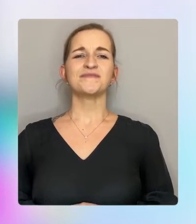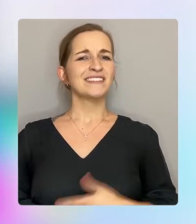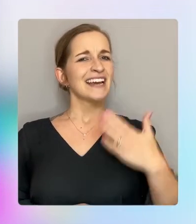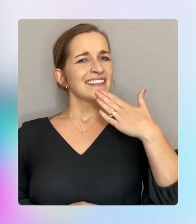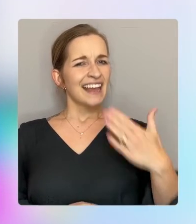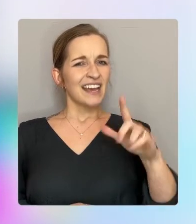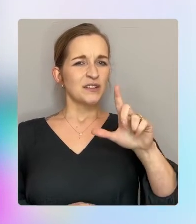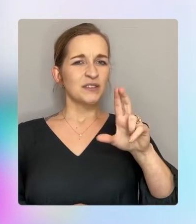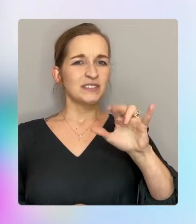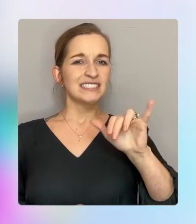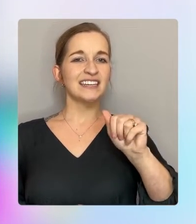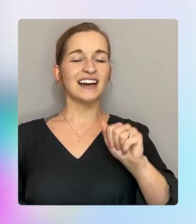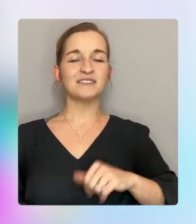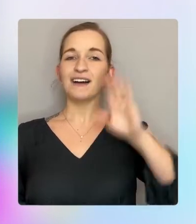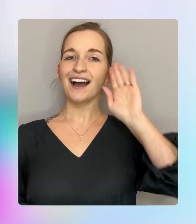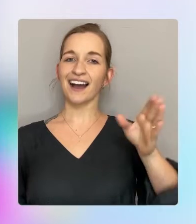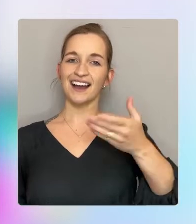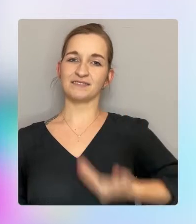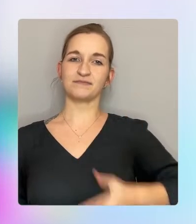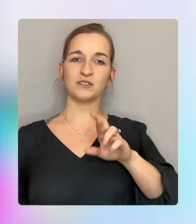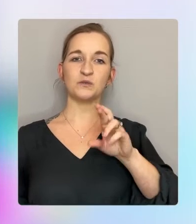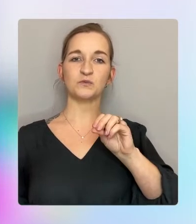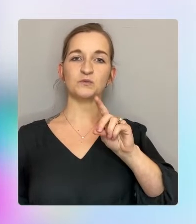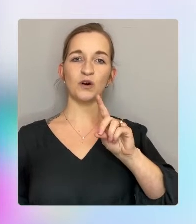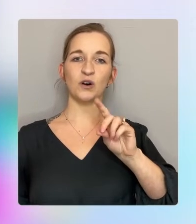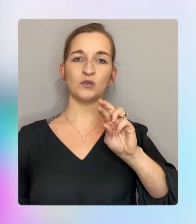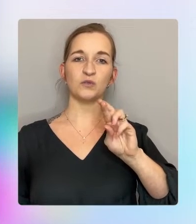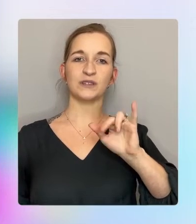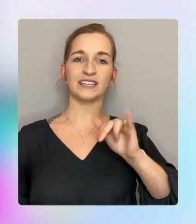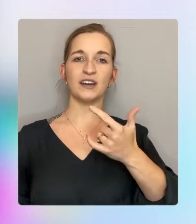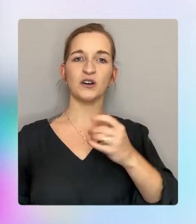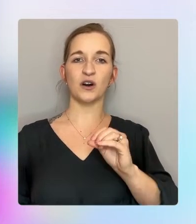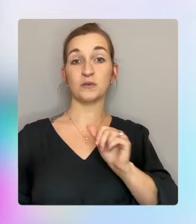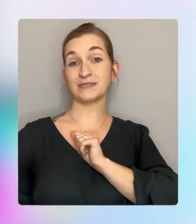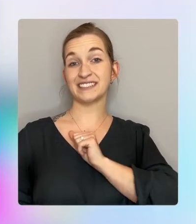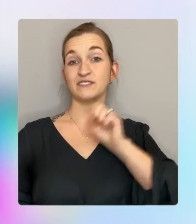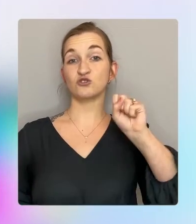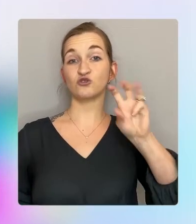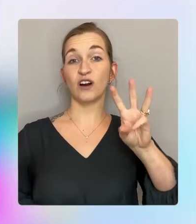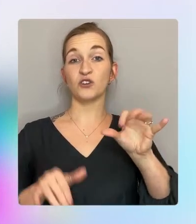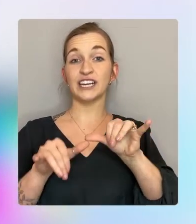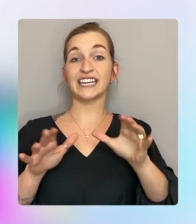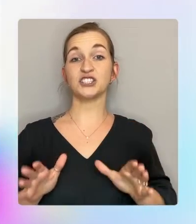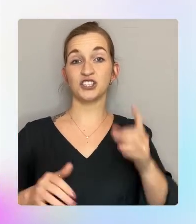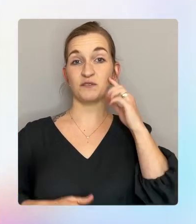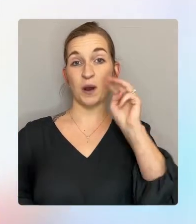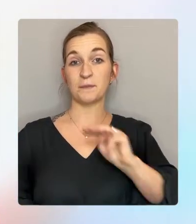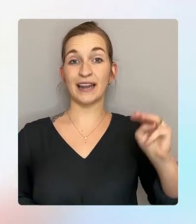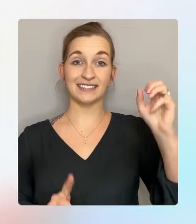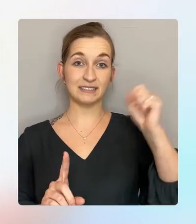Thank you, Lucia. Hi, everyone. I'm Rodrigo, and I'm a Software Engineer at Meta Spark. I'll be showing you how to build